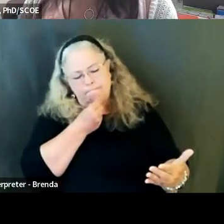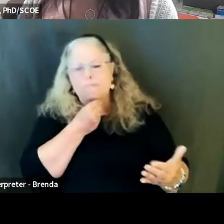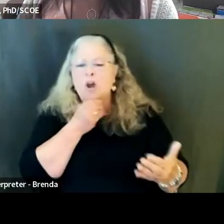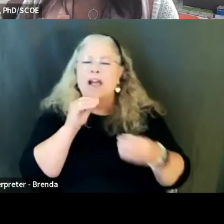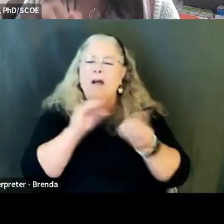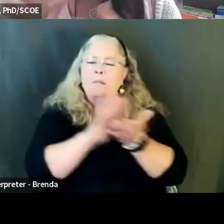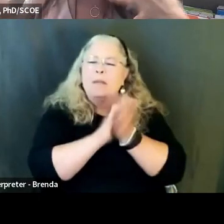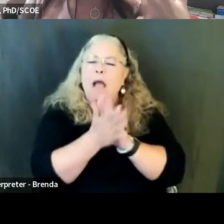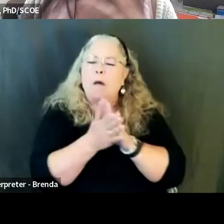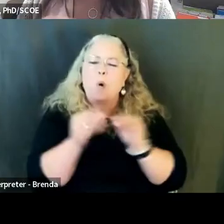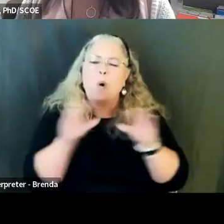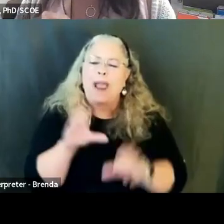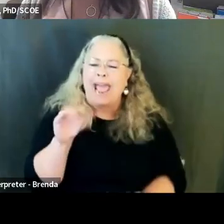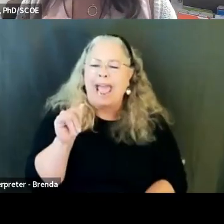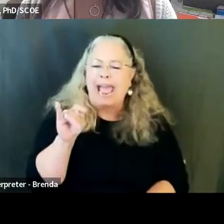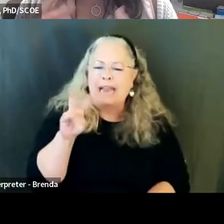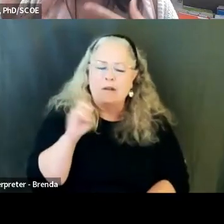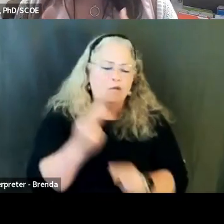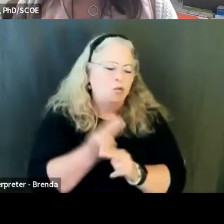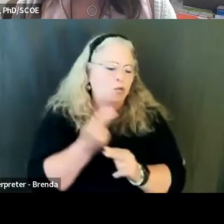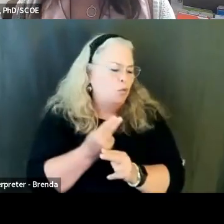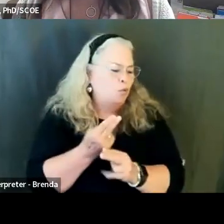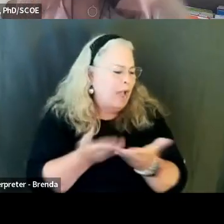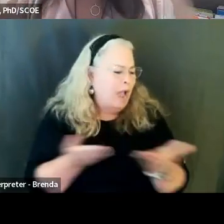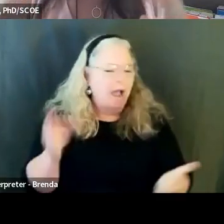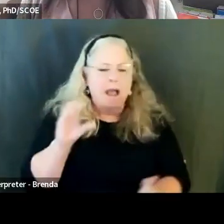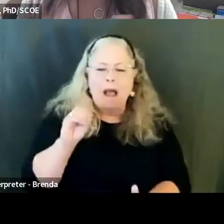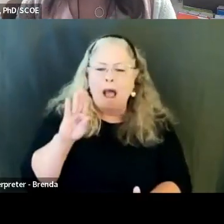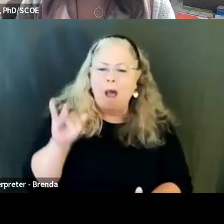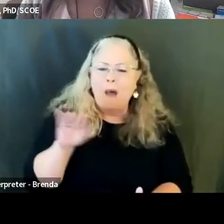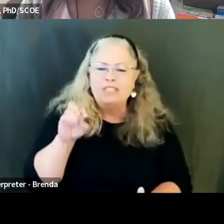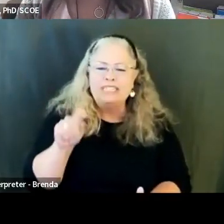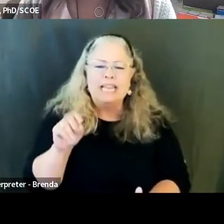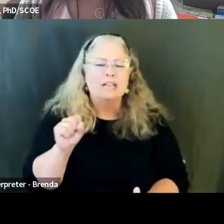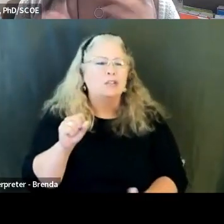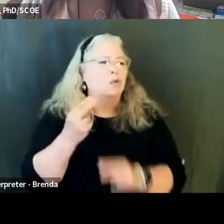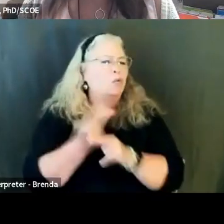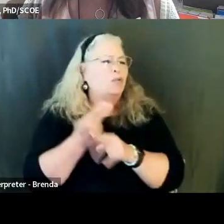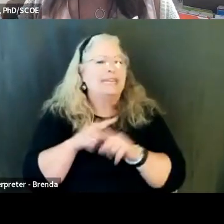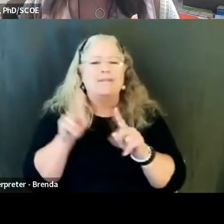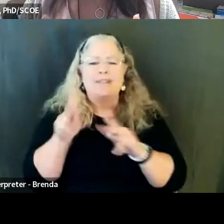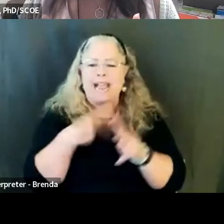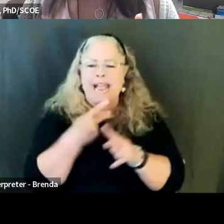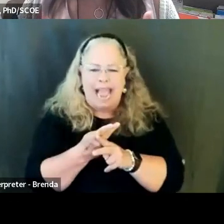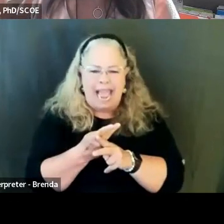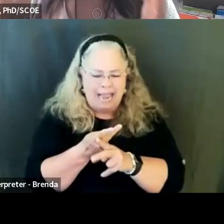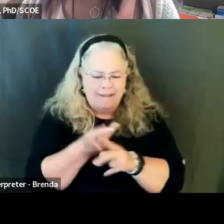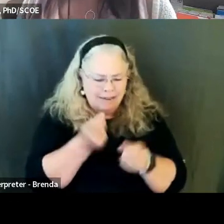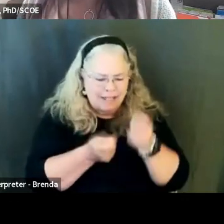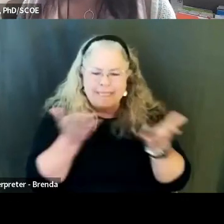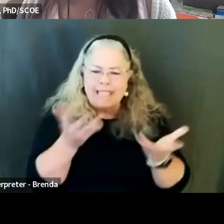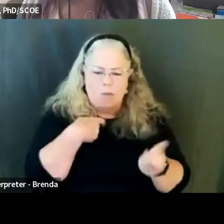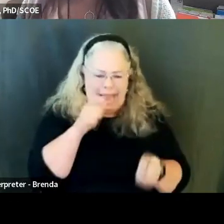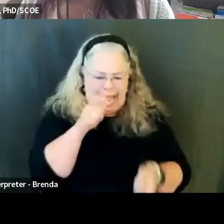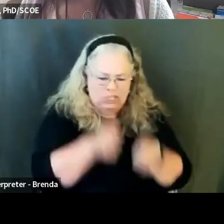kind of using objects and using you know different kinds of of manipulatives instead of a a a grid on